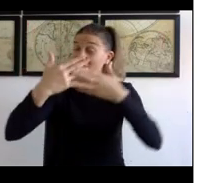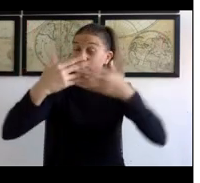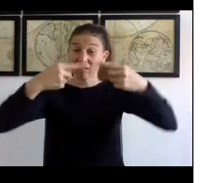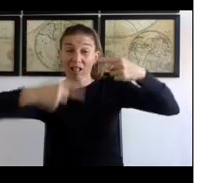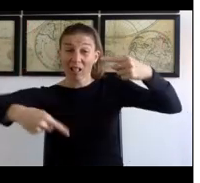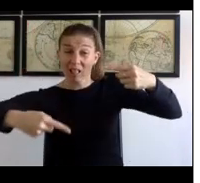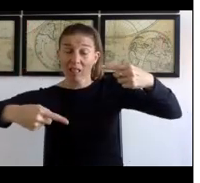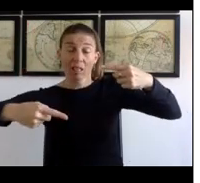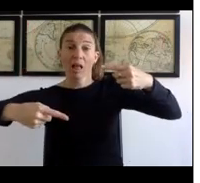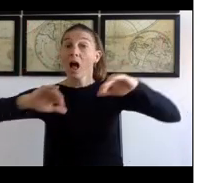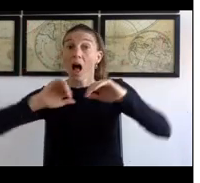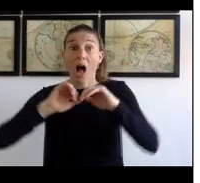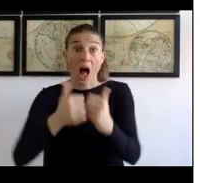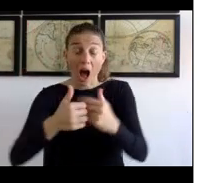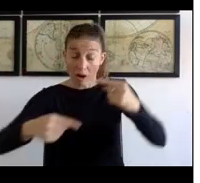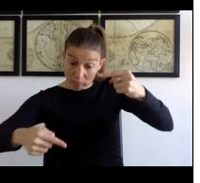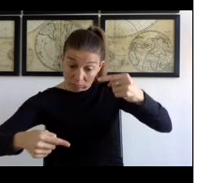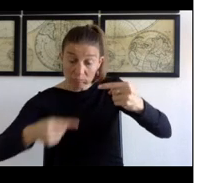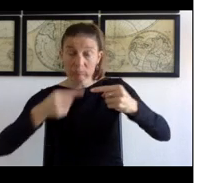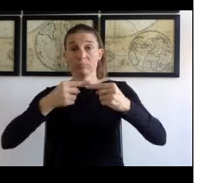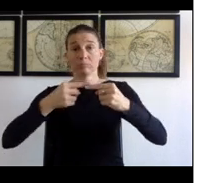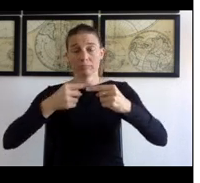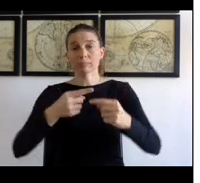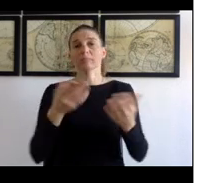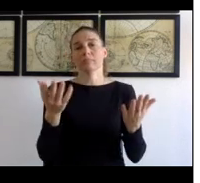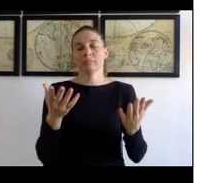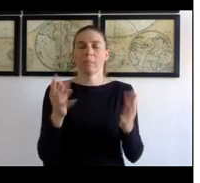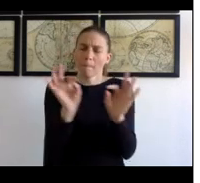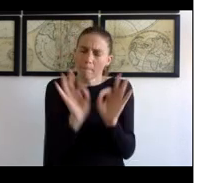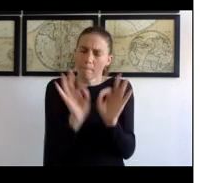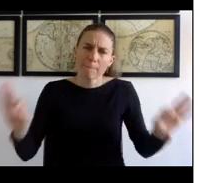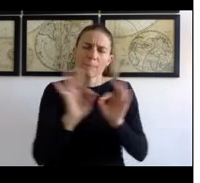The solution lies with amazing power that the disability advocates